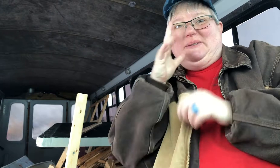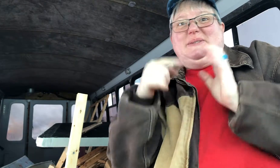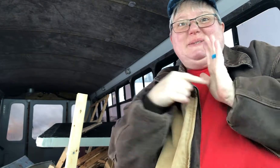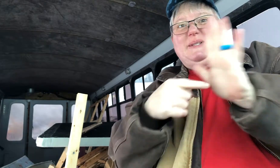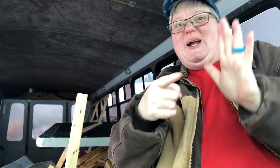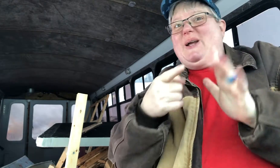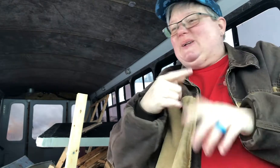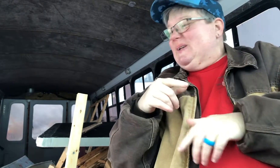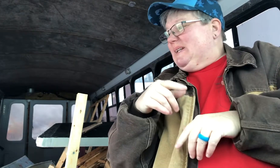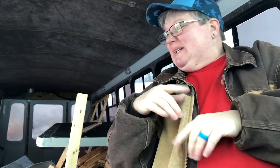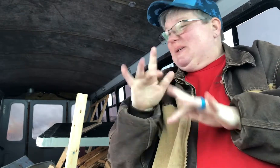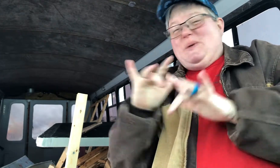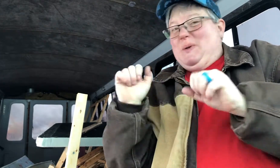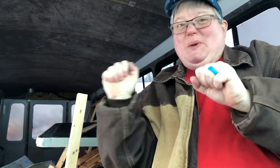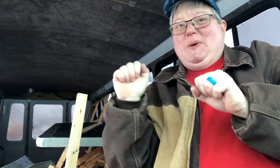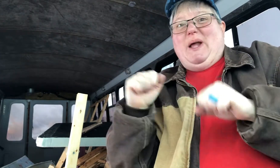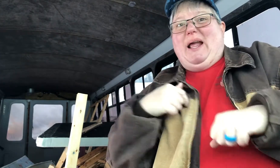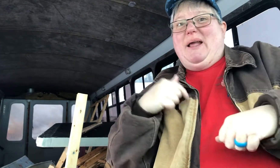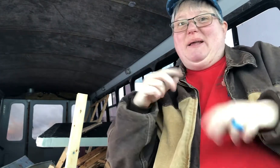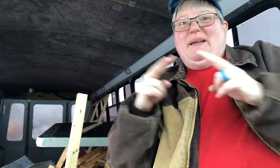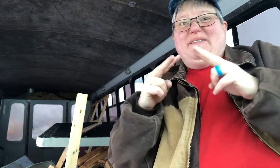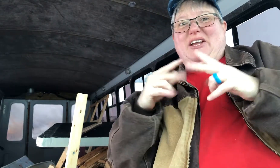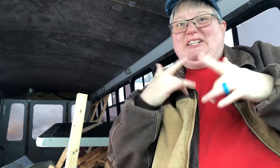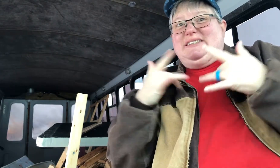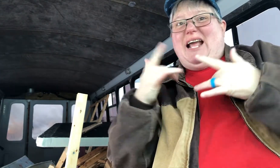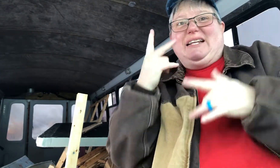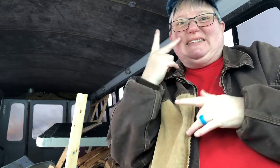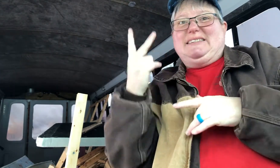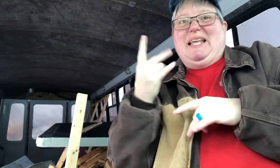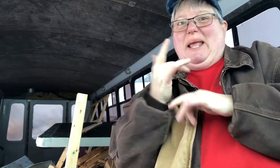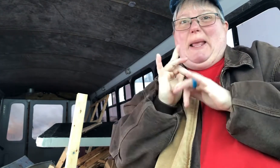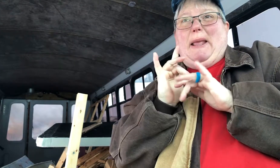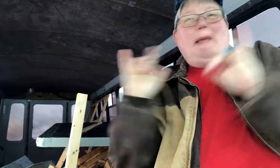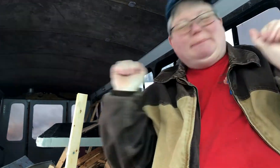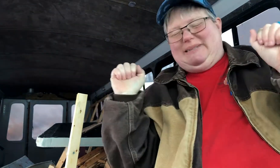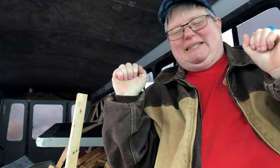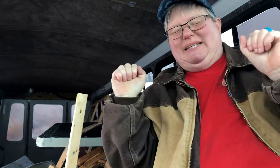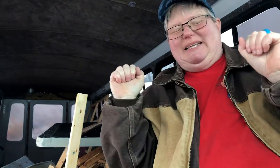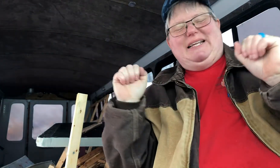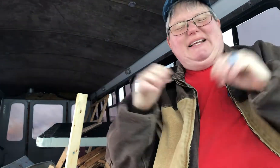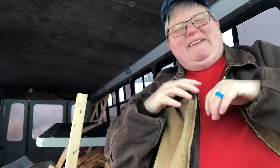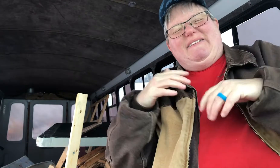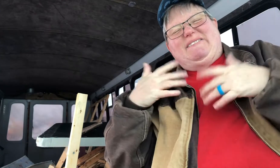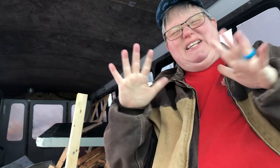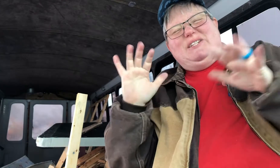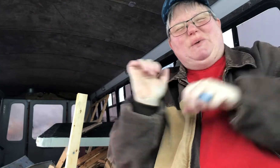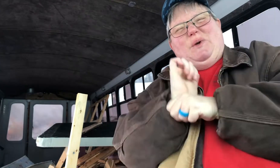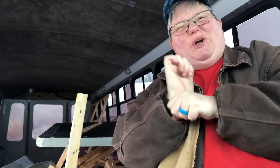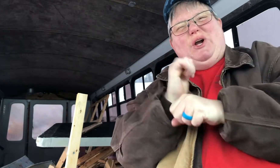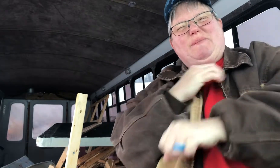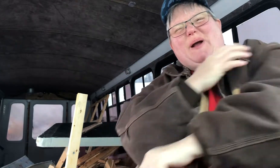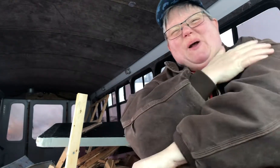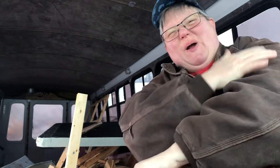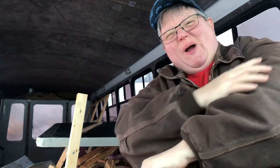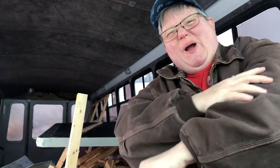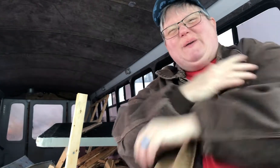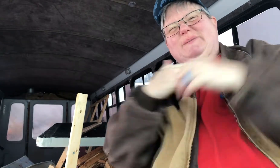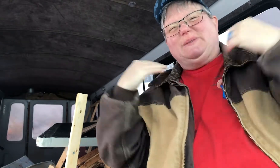and I will show you it empty. I am very excited to see it empty, and be finished with working.